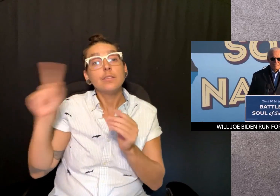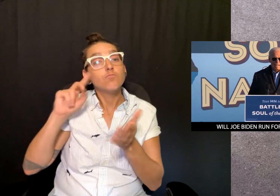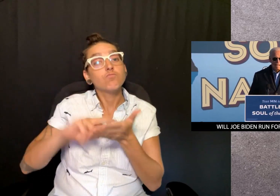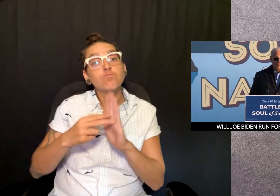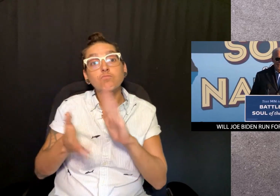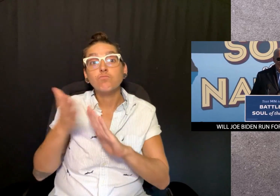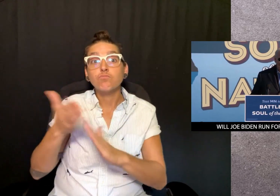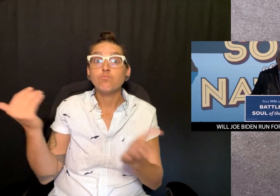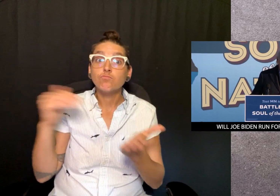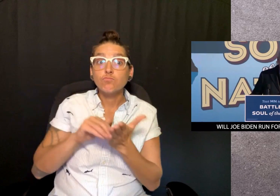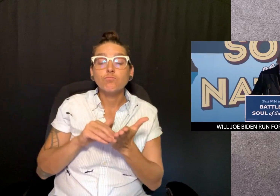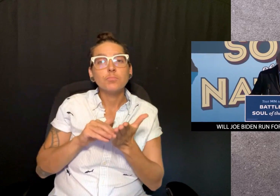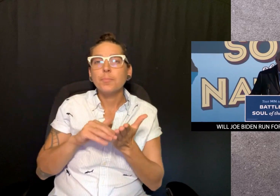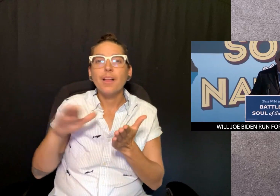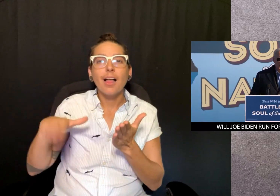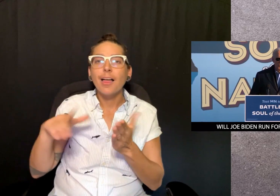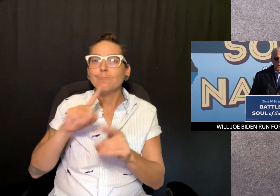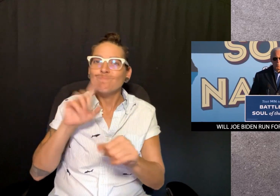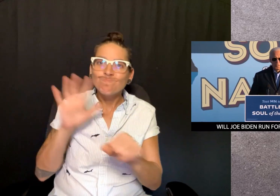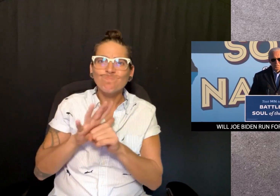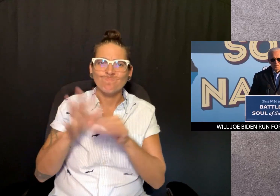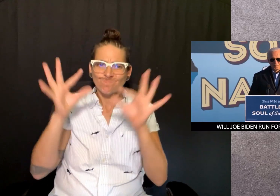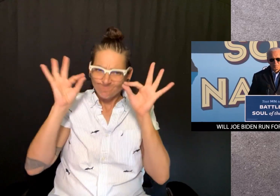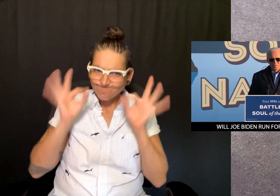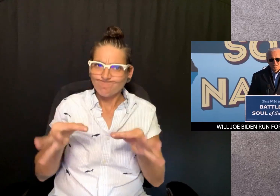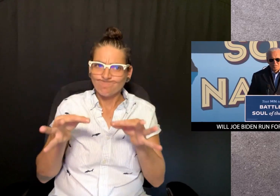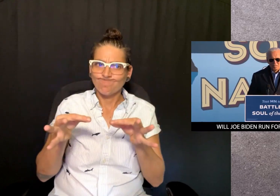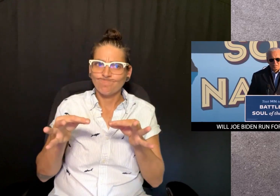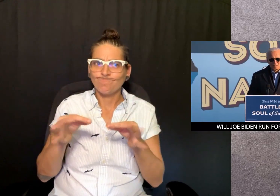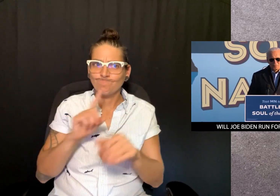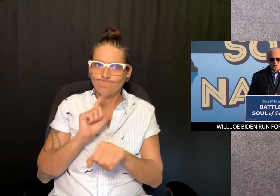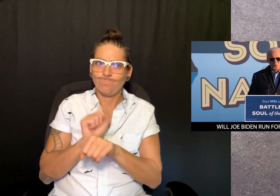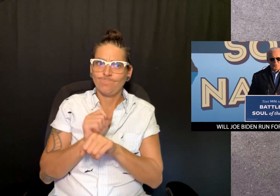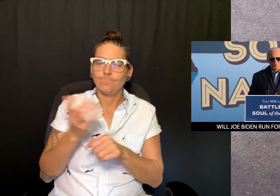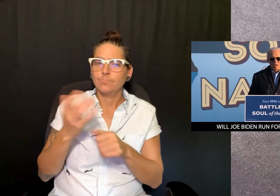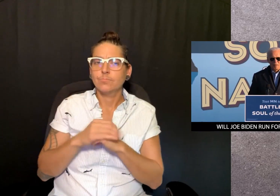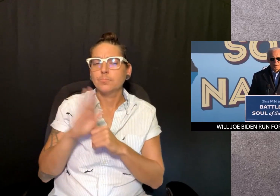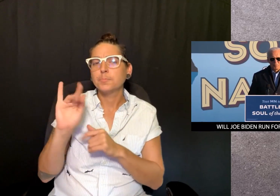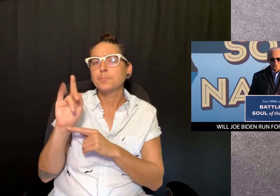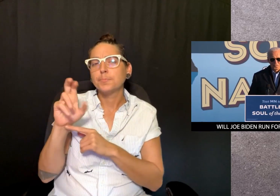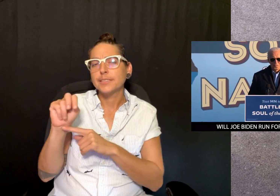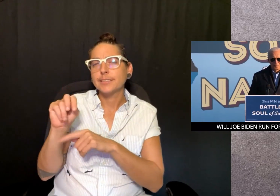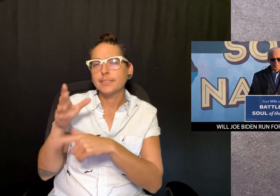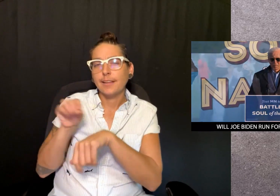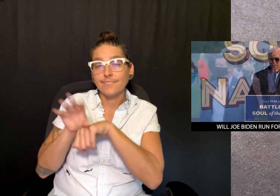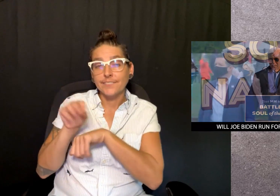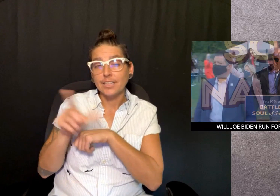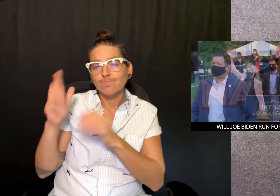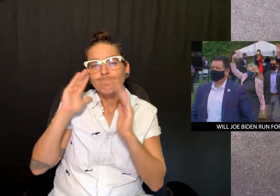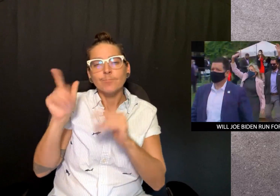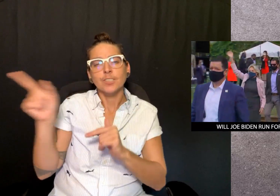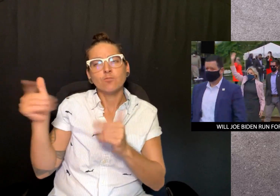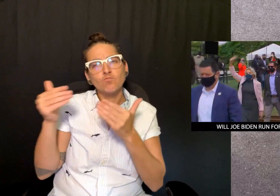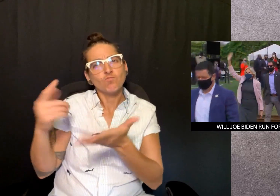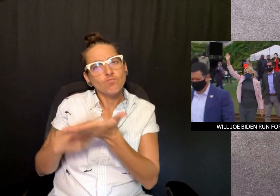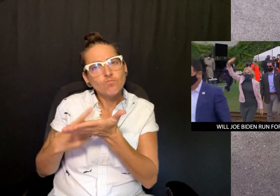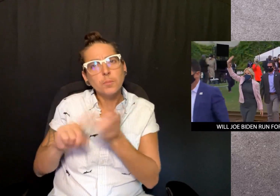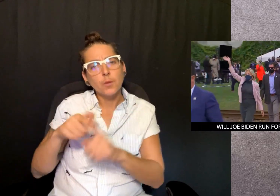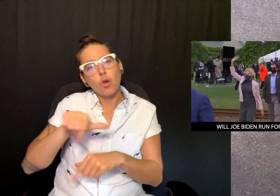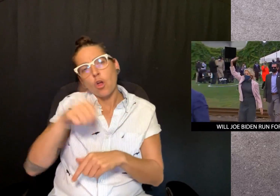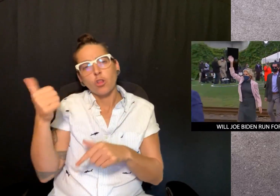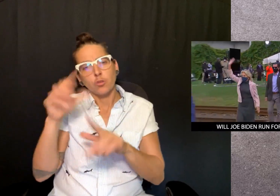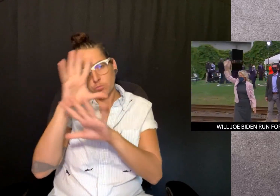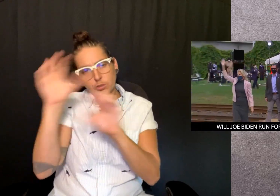decision he said it is his intention to run again but he has not made a firm decision